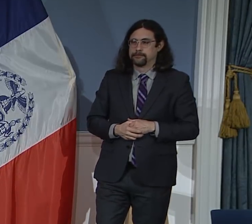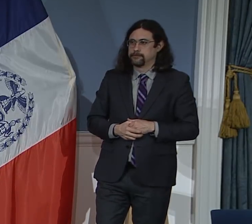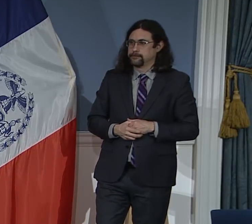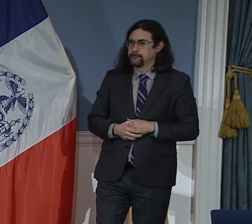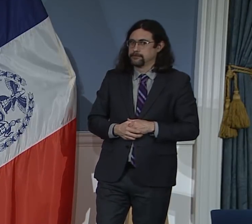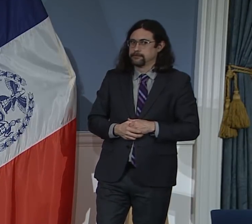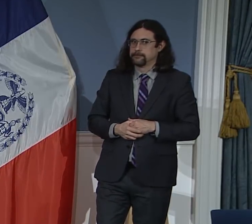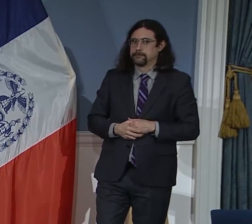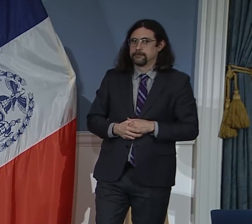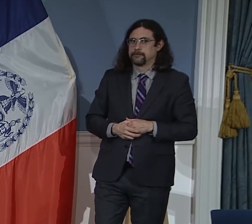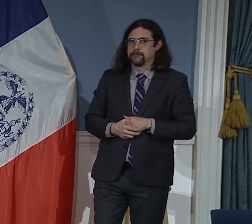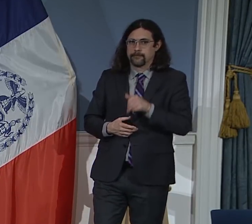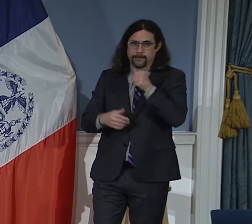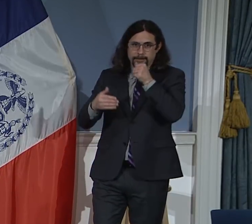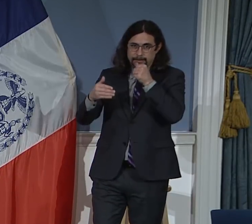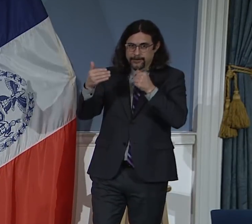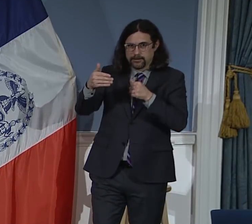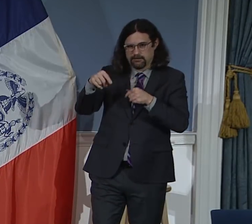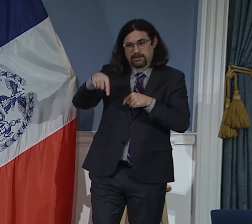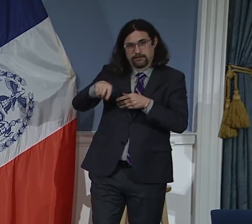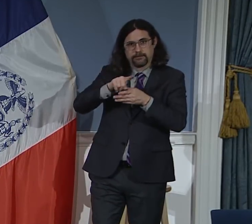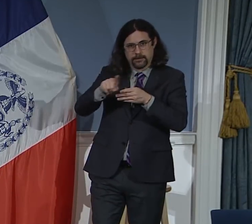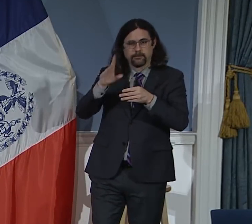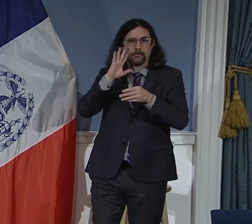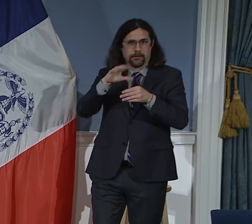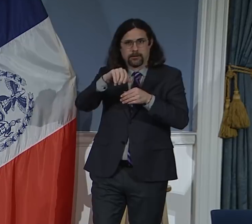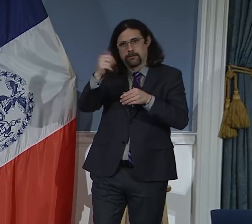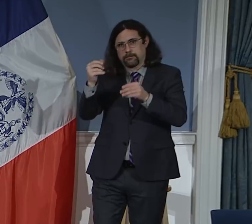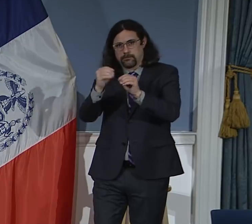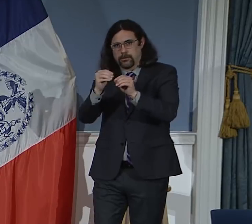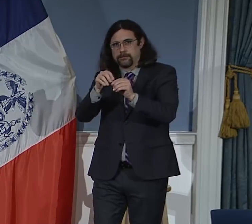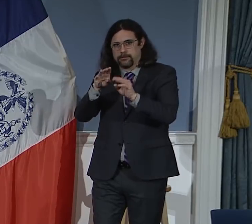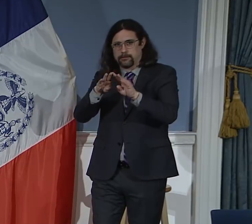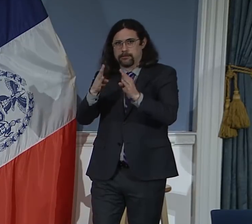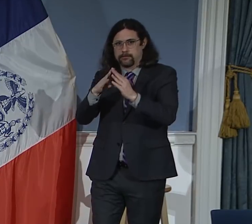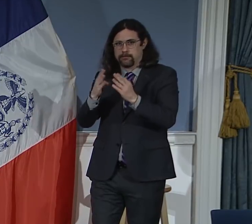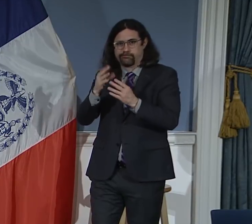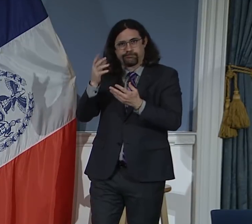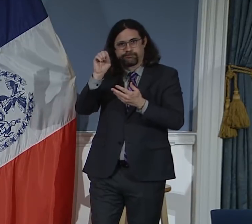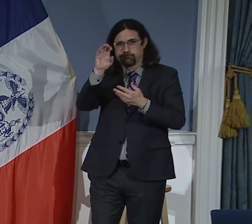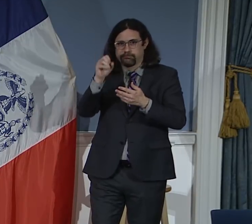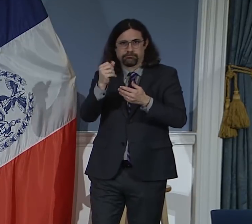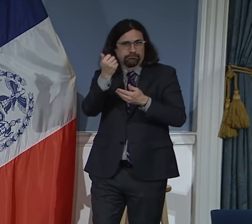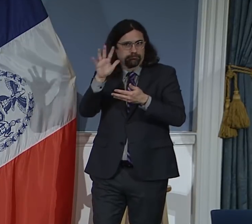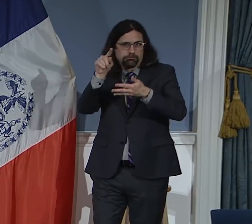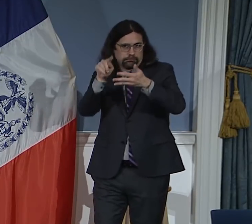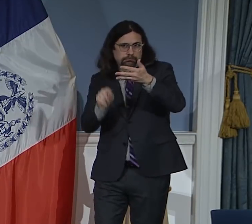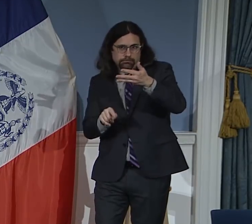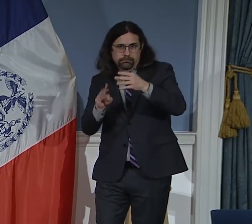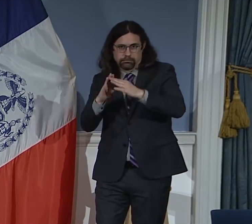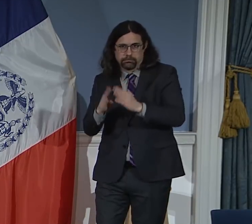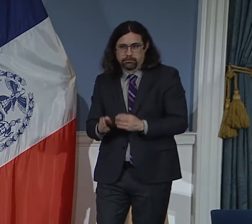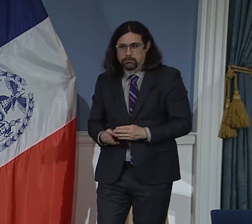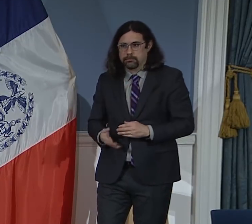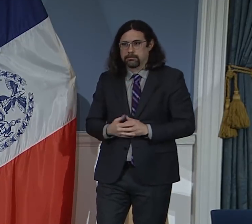50 TO 75 PEOPLE, AND THOSE ARE ALL OPEN, WILL BE OPEN THIS WEEK, BELVIS, CUMBERLAND, EAST